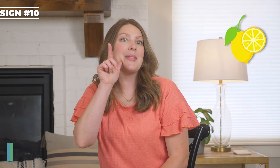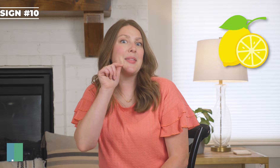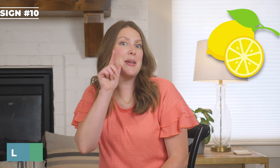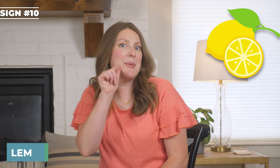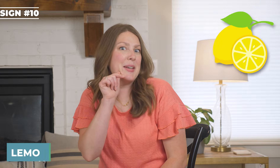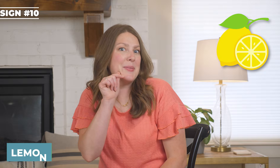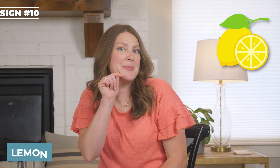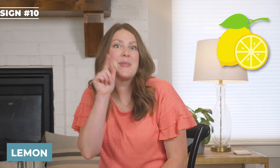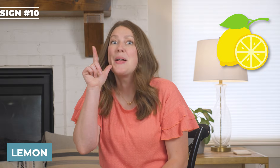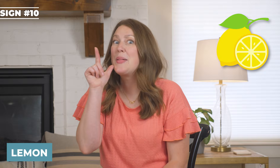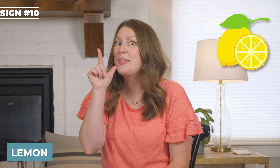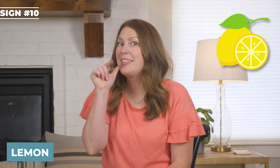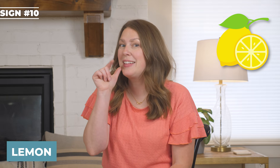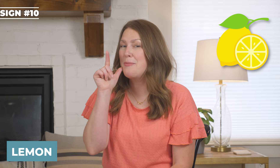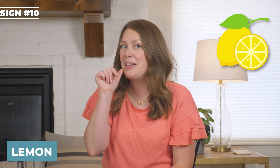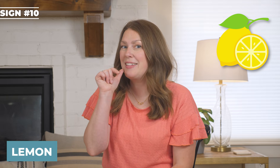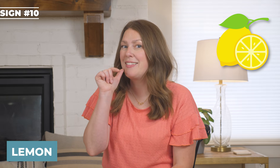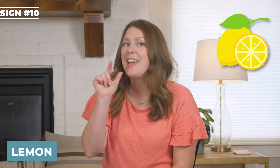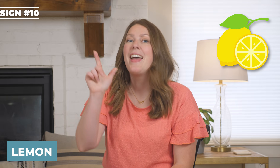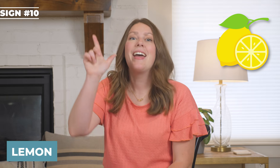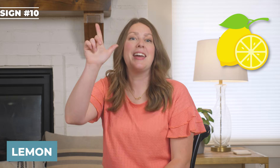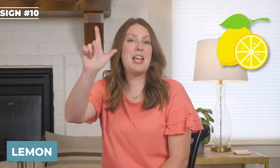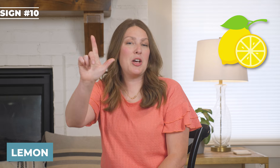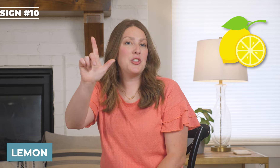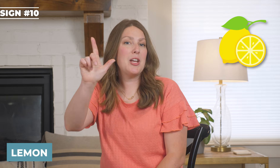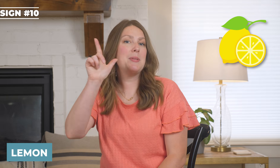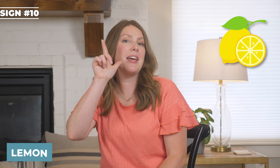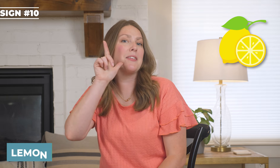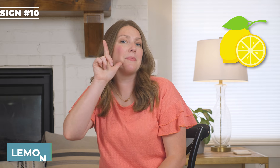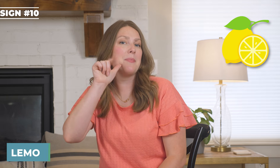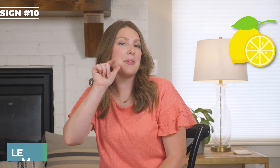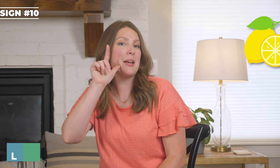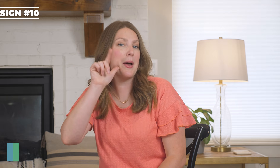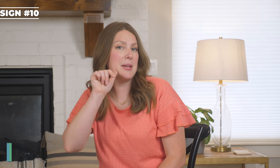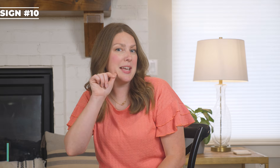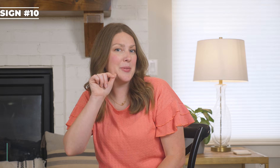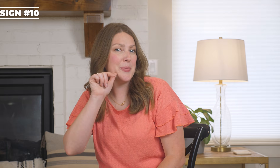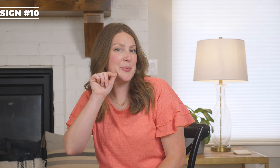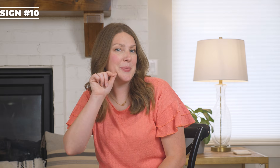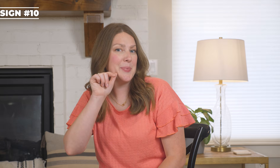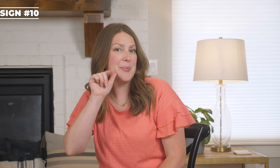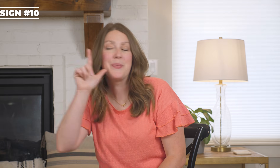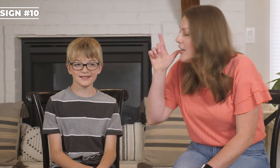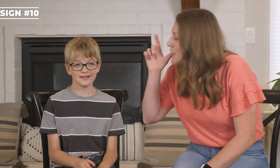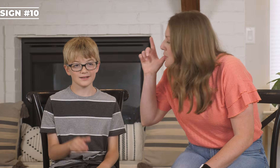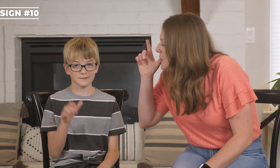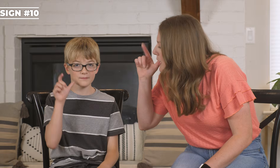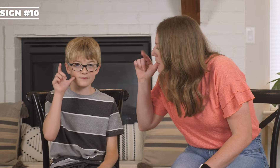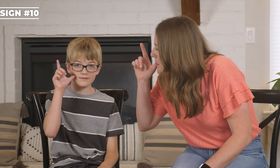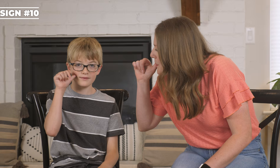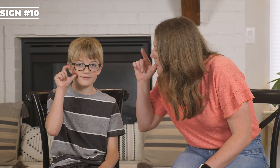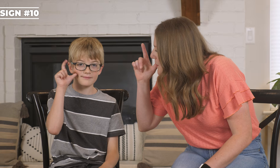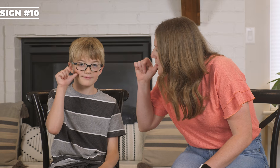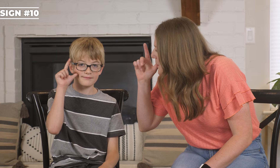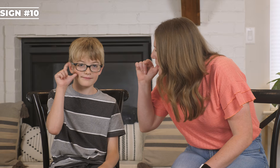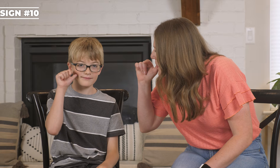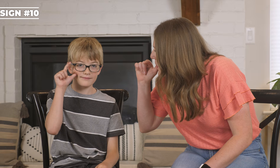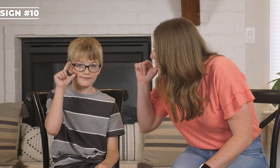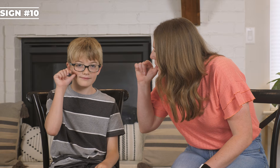Lemon. An L-shaped hand coming down. Can you do lemon?